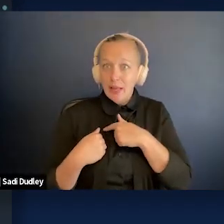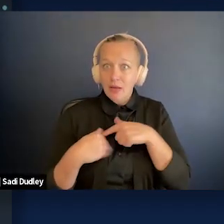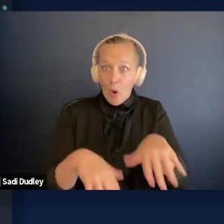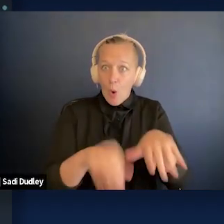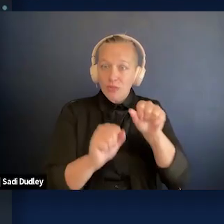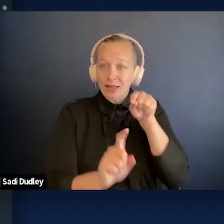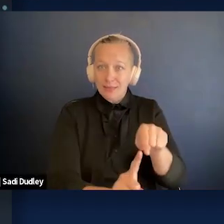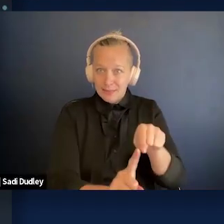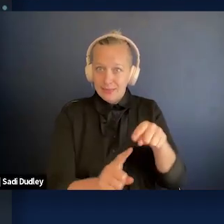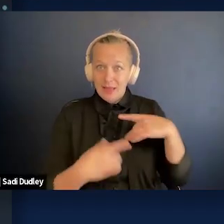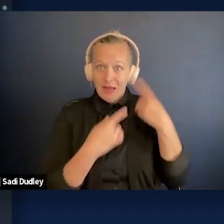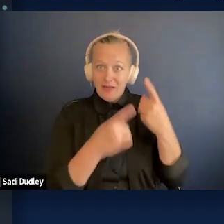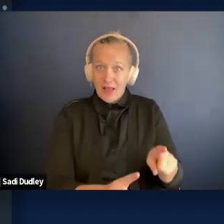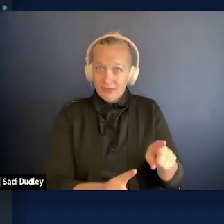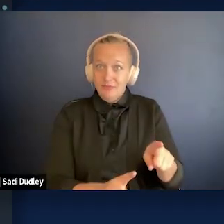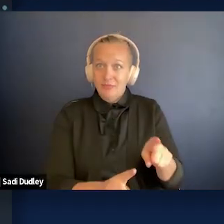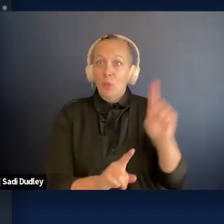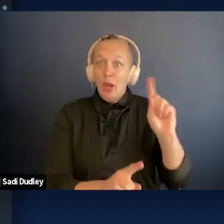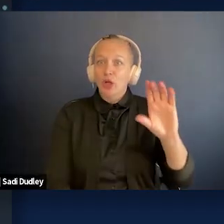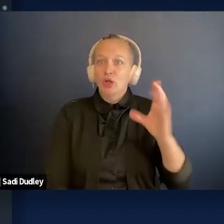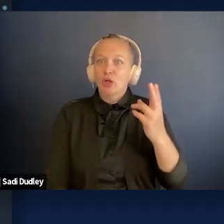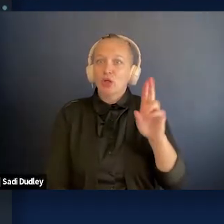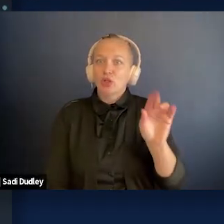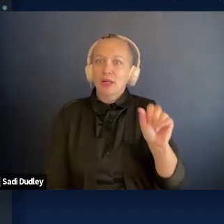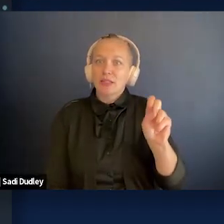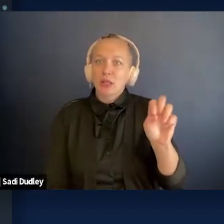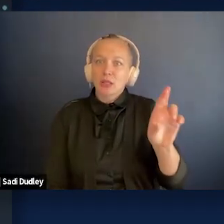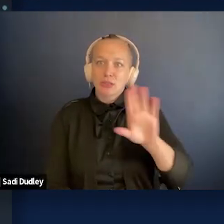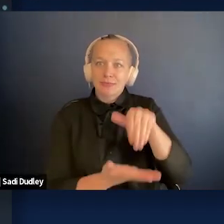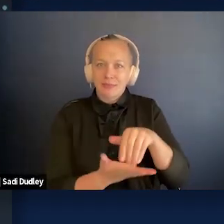Um, but for a prescription to play specifically, there were 93 recorded event attendees.